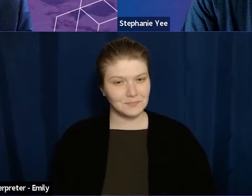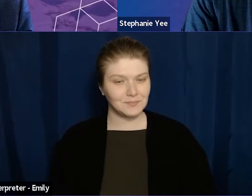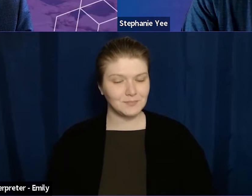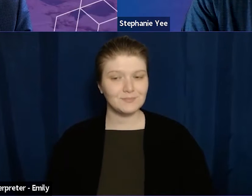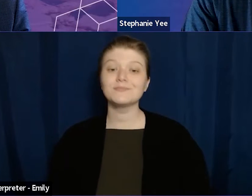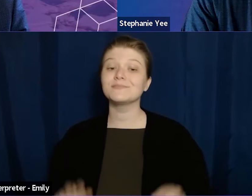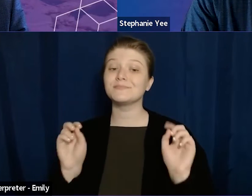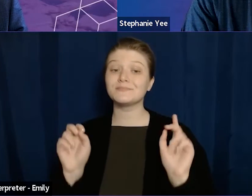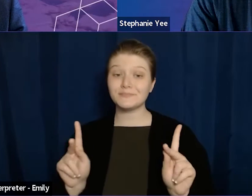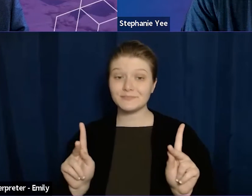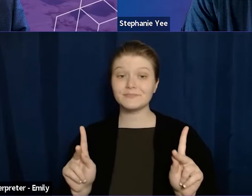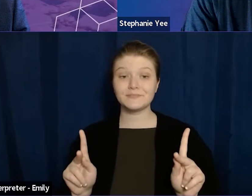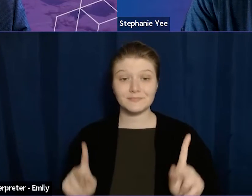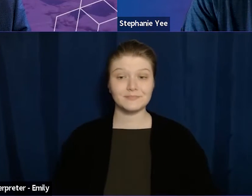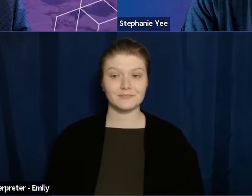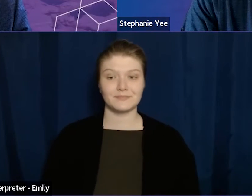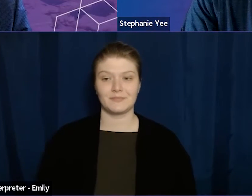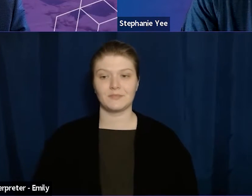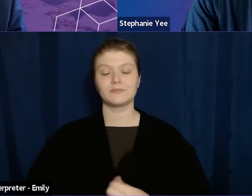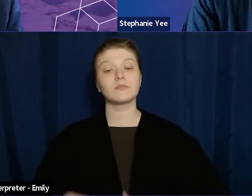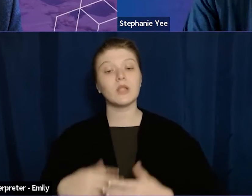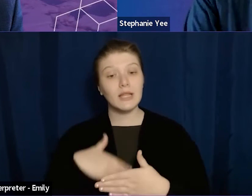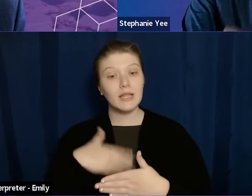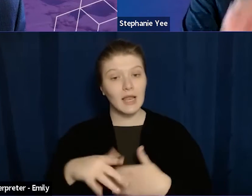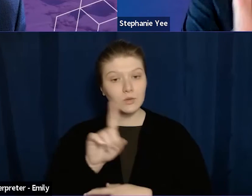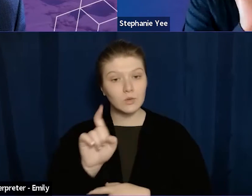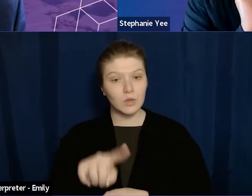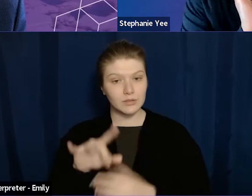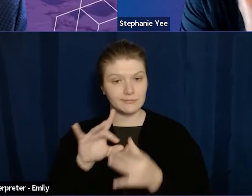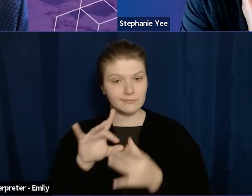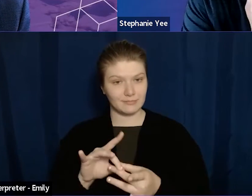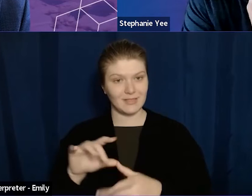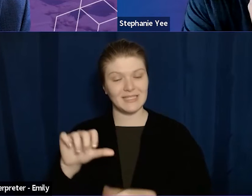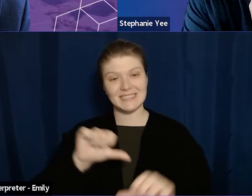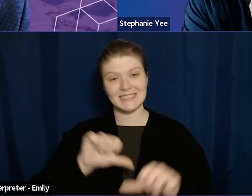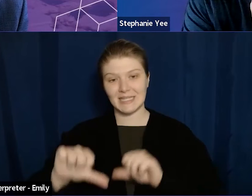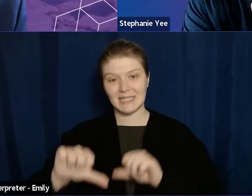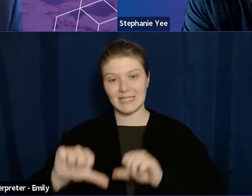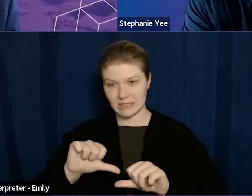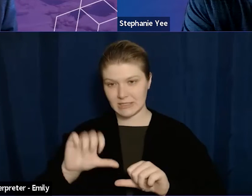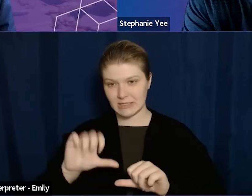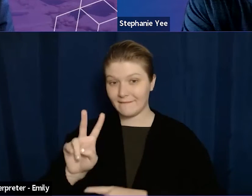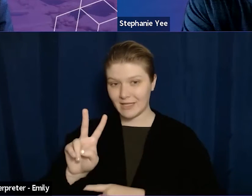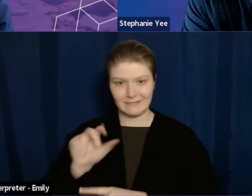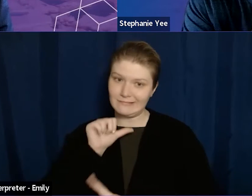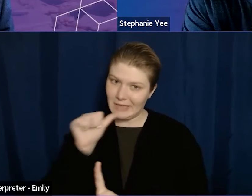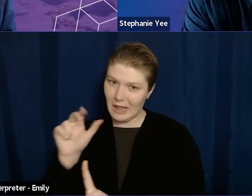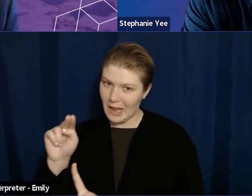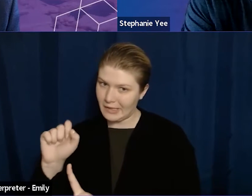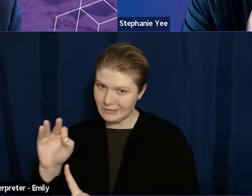So this next question is about SciENcv, which is not an NSF system, but one in which we will,